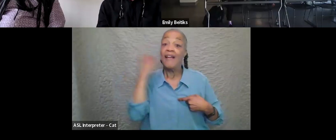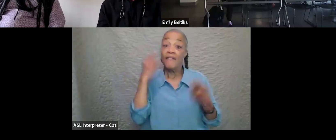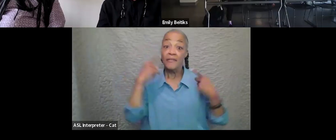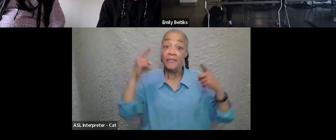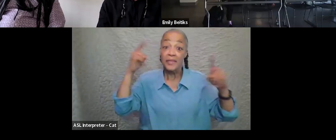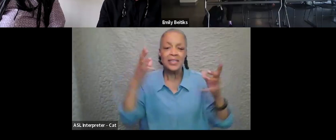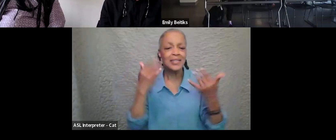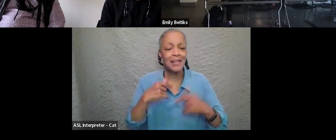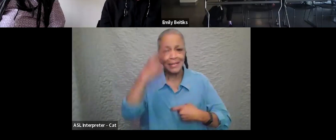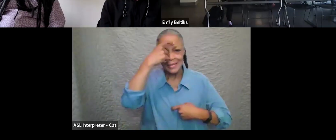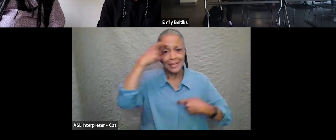This was the surprising part to me.